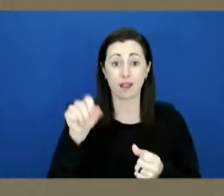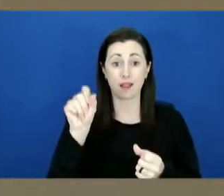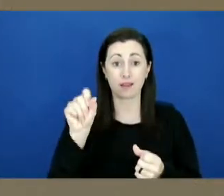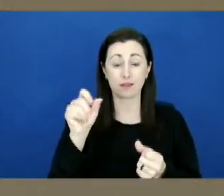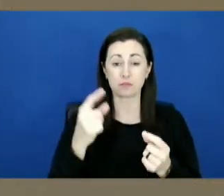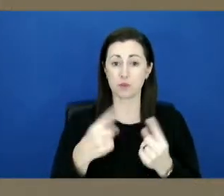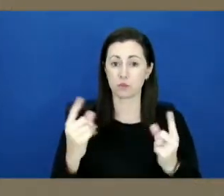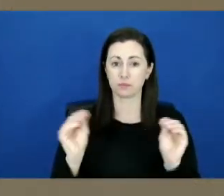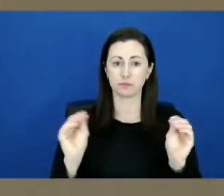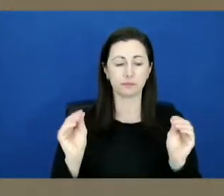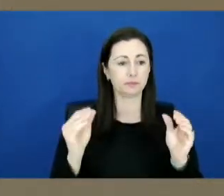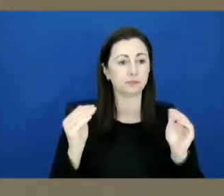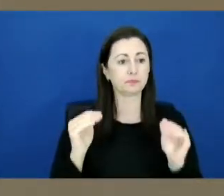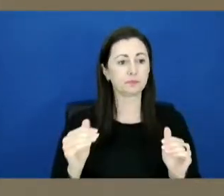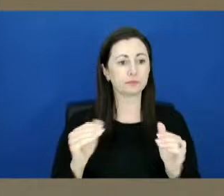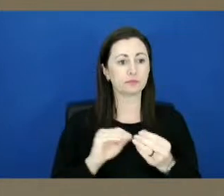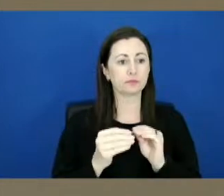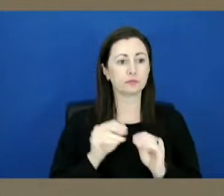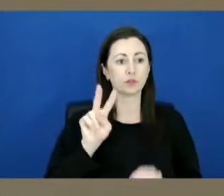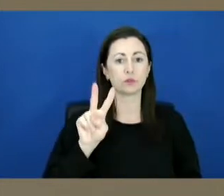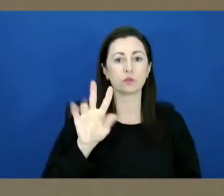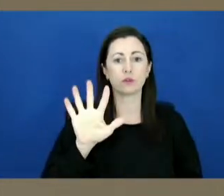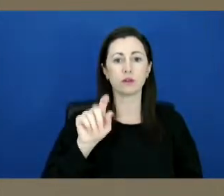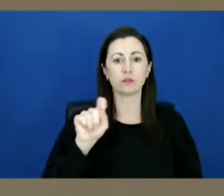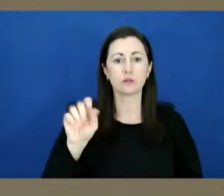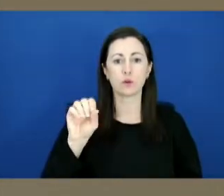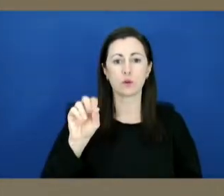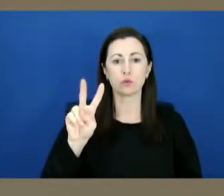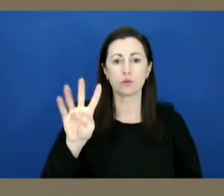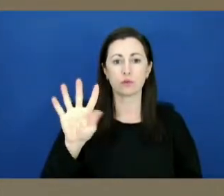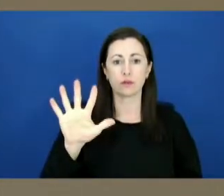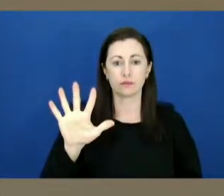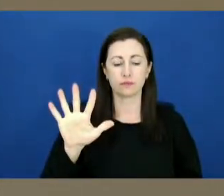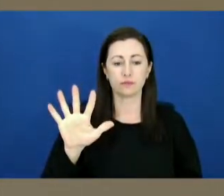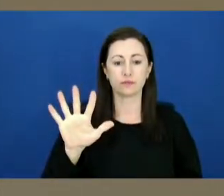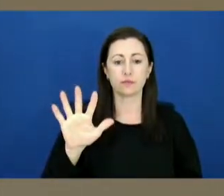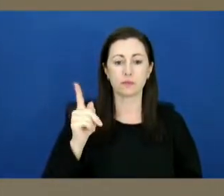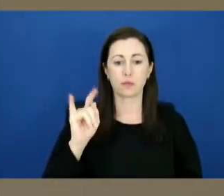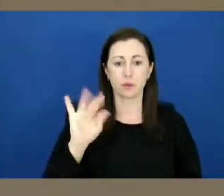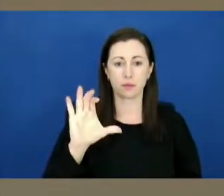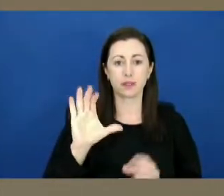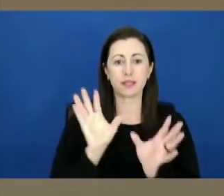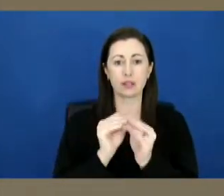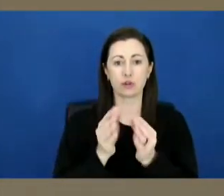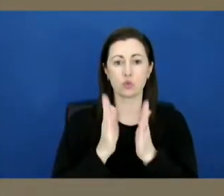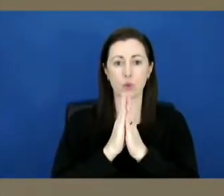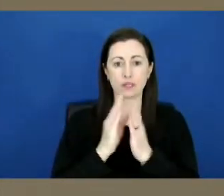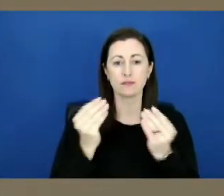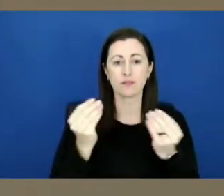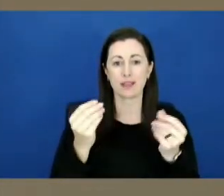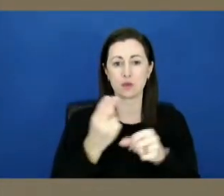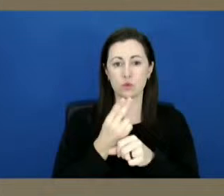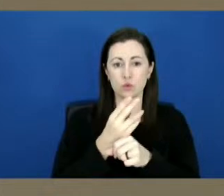HEARING NONE, ALL OF THOSE IN